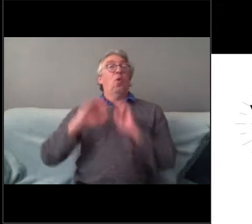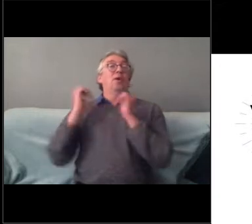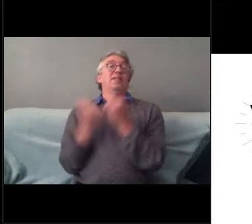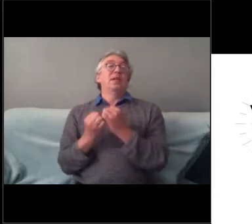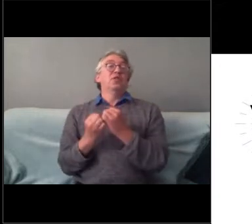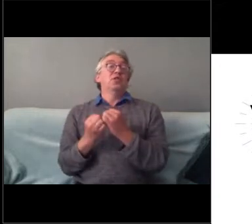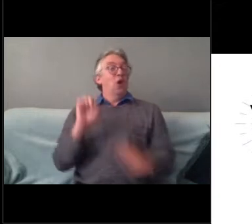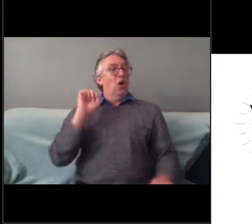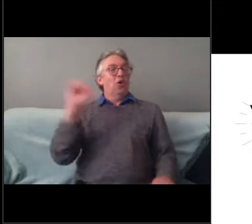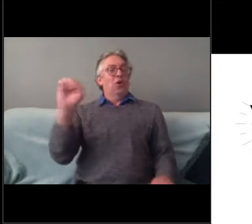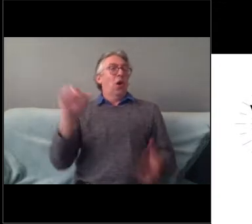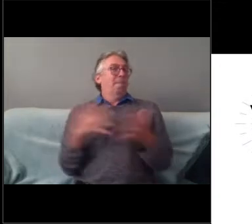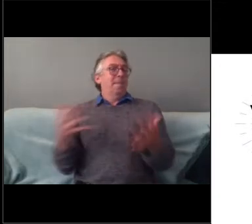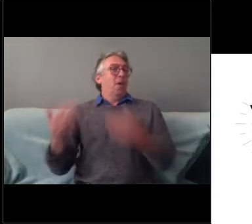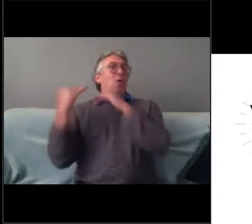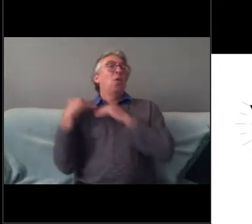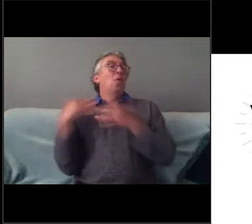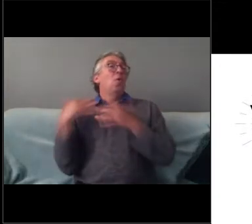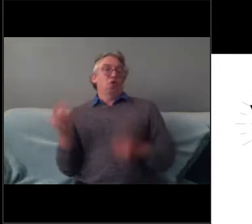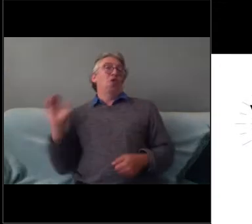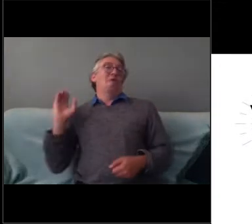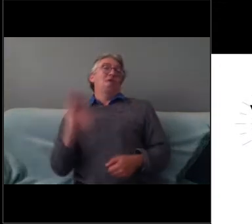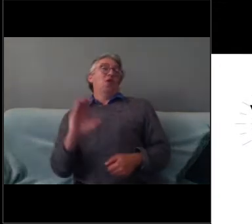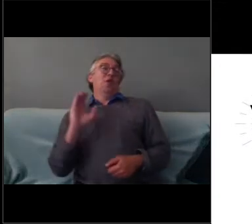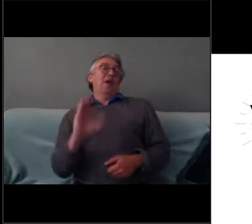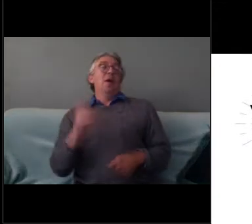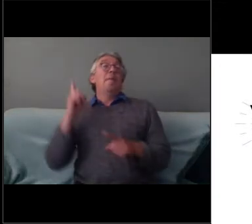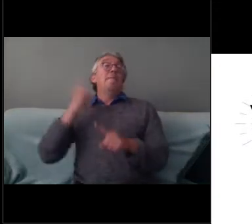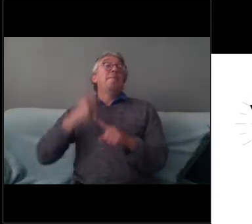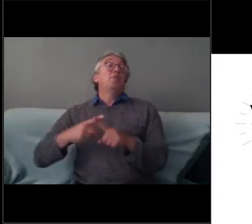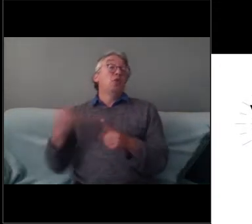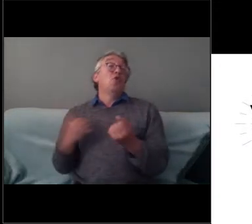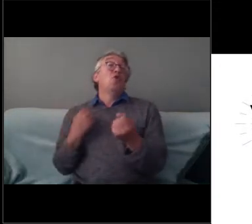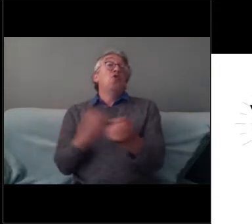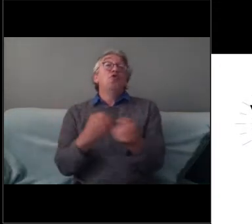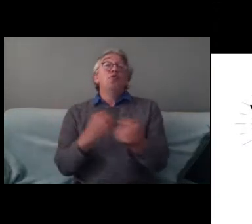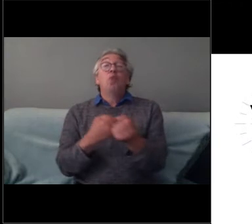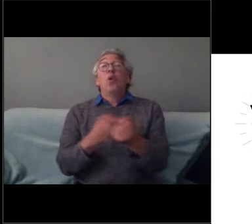and support preparation, implementation and projects lead